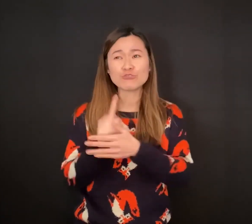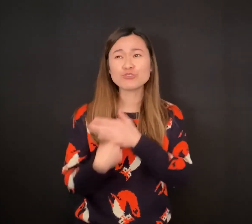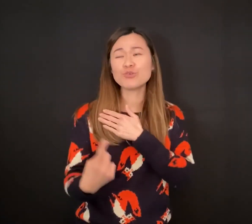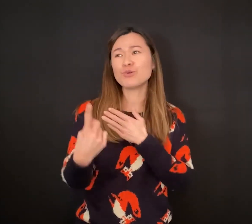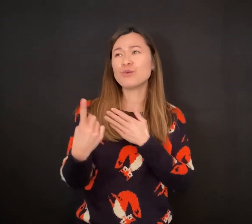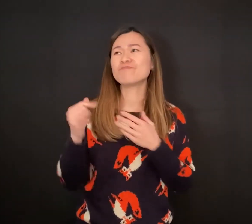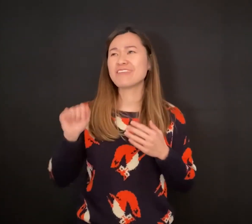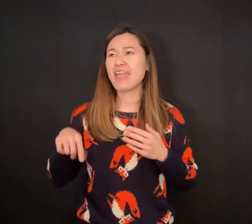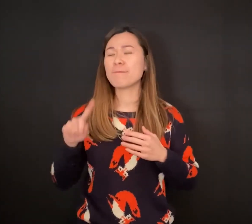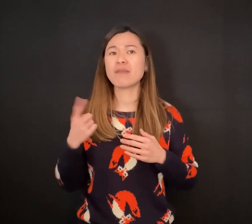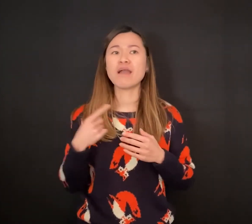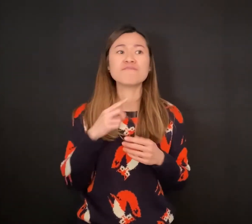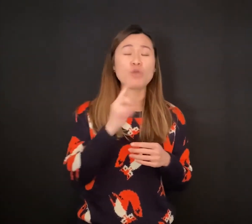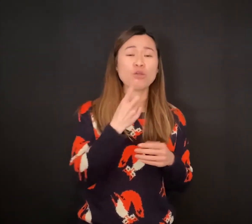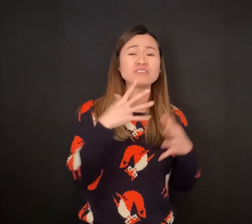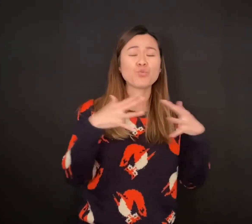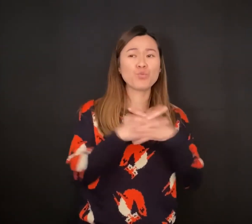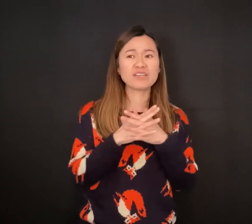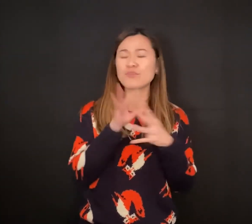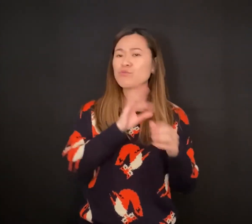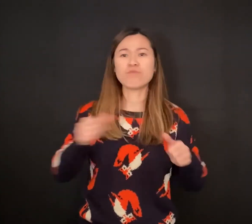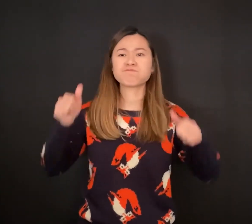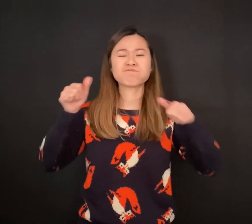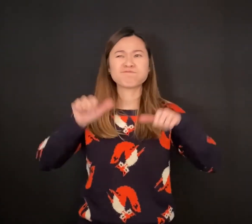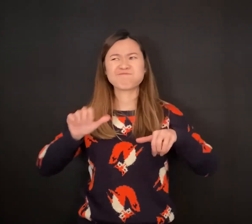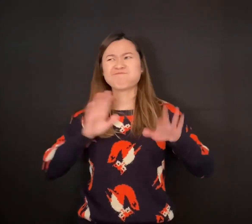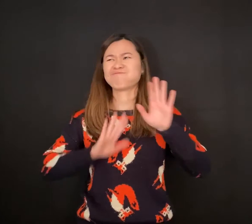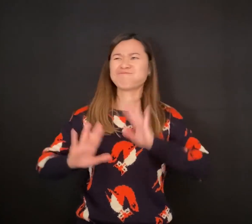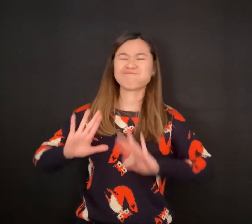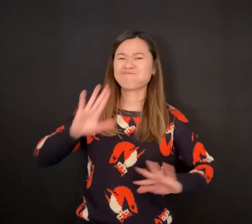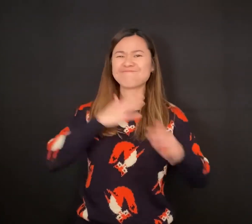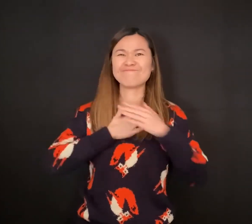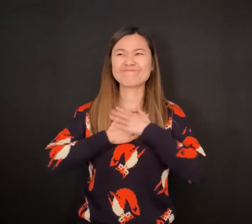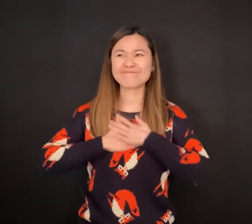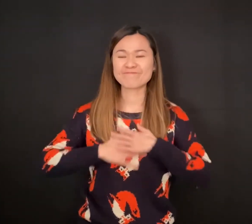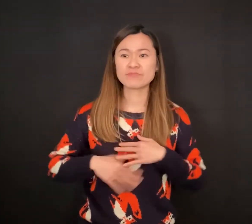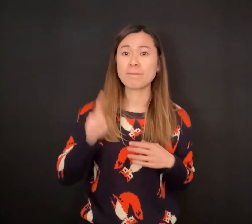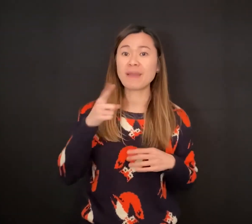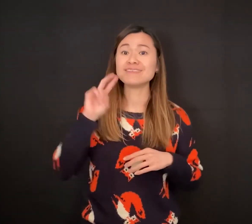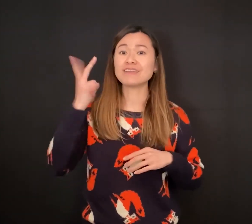Yes I am isolated and the first week I was feeling bit uncertain but by the second week of